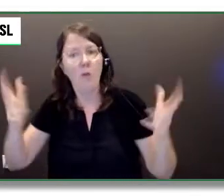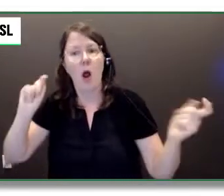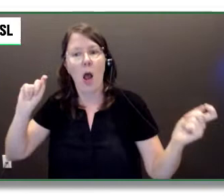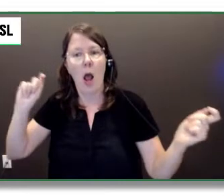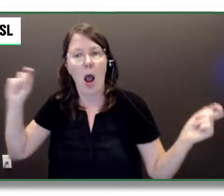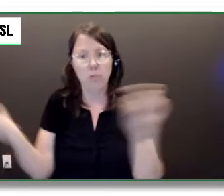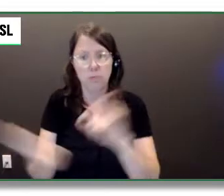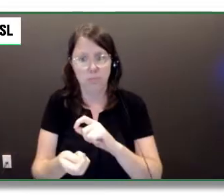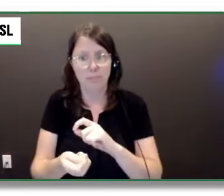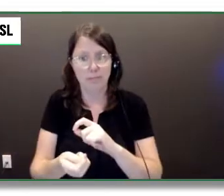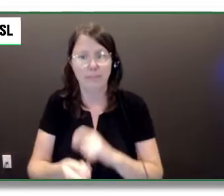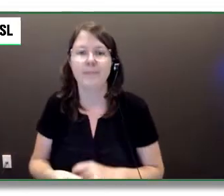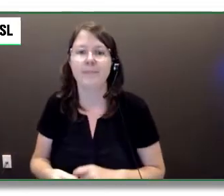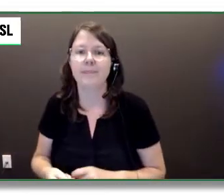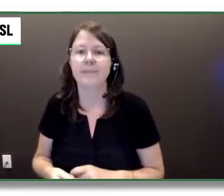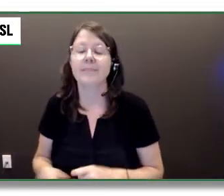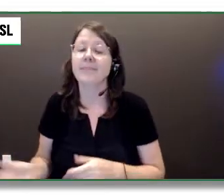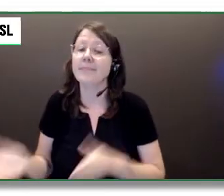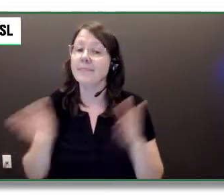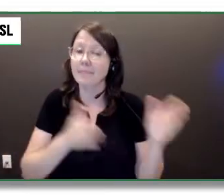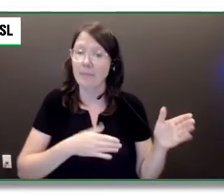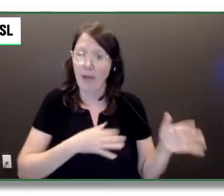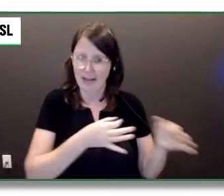because I think my definition is a bit different than most.